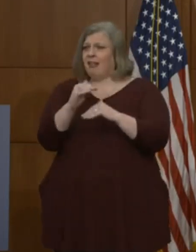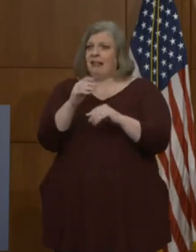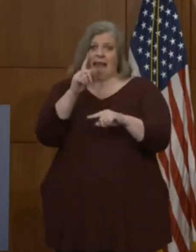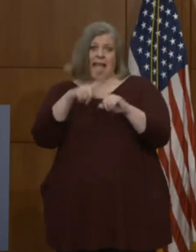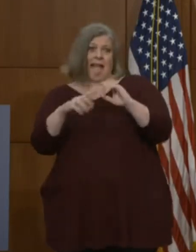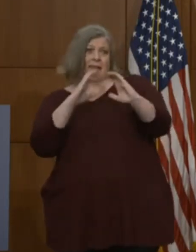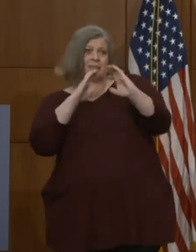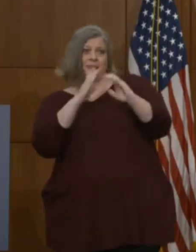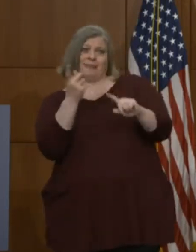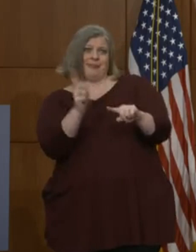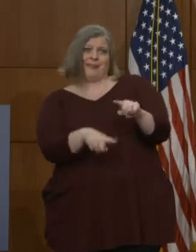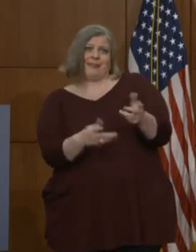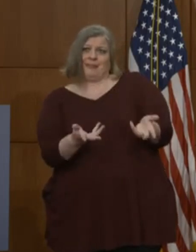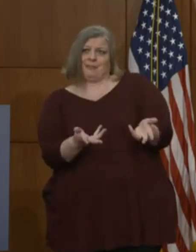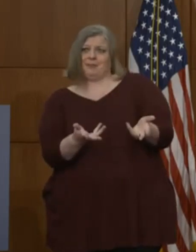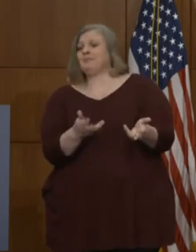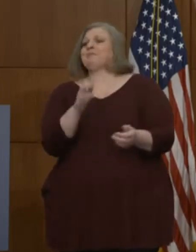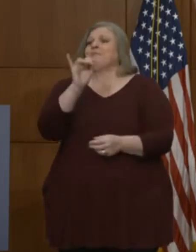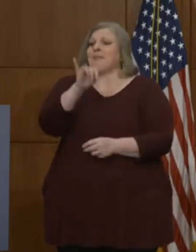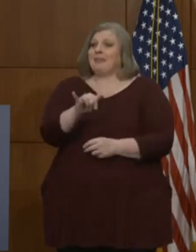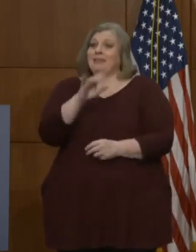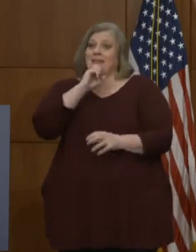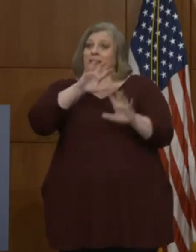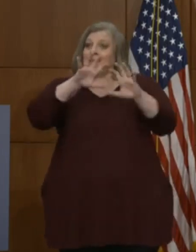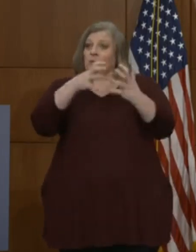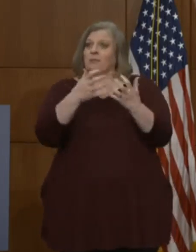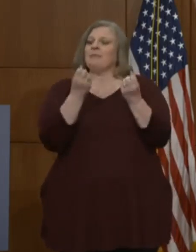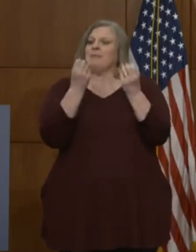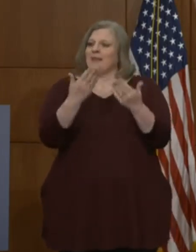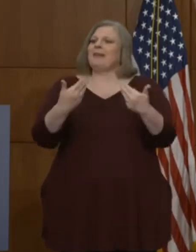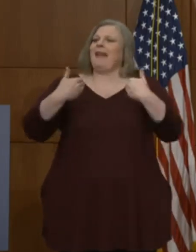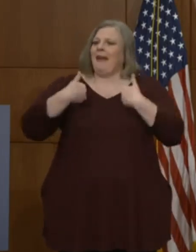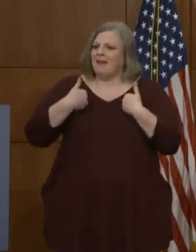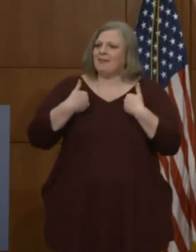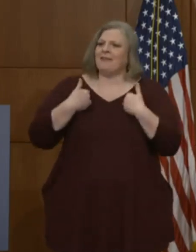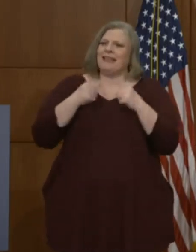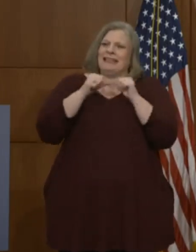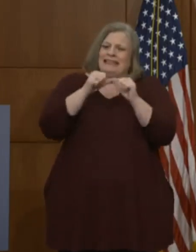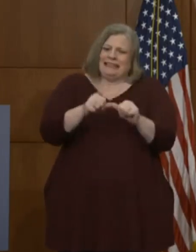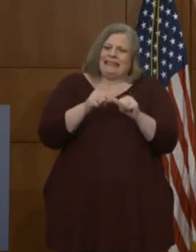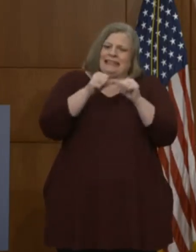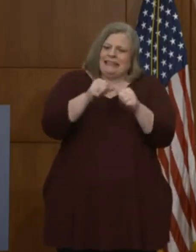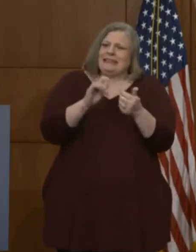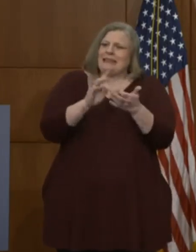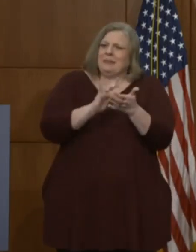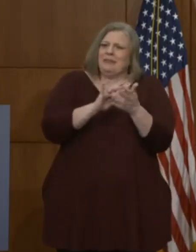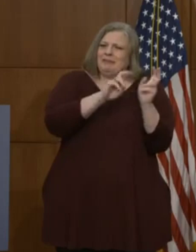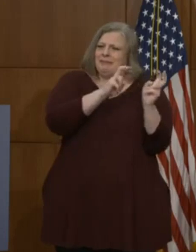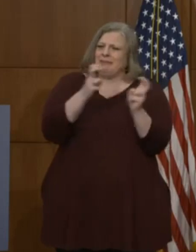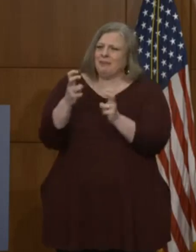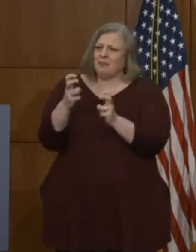WALK. A LOT OF THEM ARE UNABLE TO COMMUNICATE- AND OBVIOUSLY TO COMMUNICATE- AND OBVIOUSLY IN THAT AGE GROUP A LOT OF IN THAT AGE GROUP A LOT OF INDIVIDUALS HAVE UNDERLYING INDIVIDUALS HAVE UNDERLYING MEDICAL CONDITIONS SUCH AS